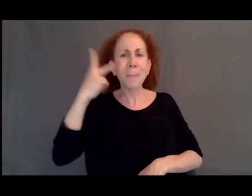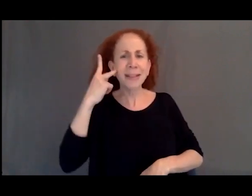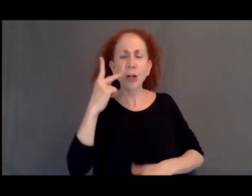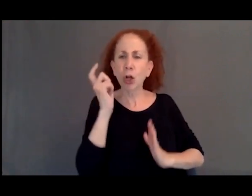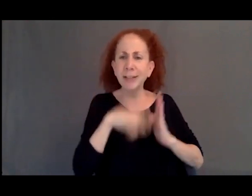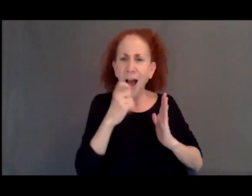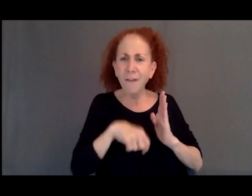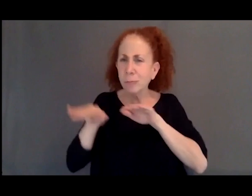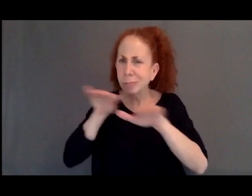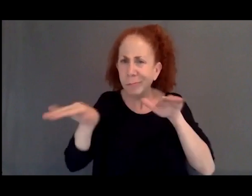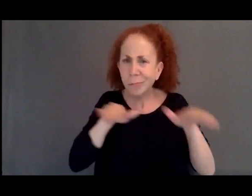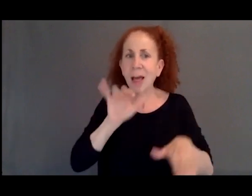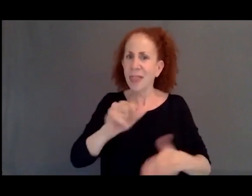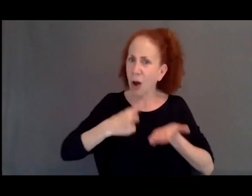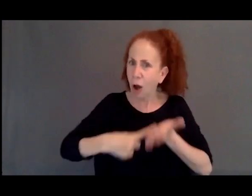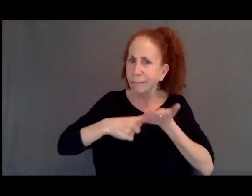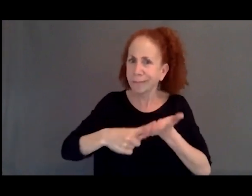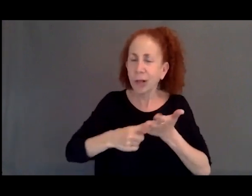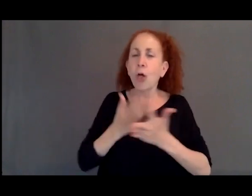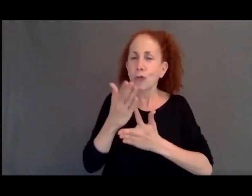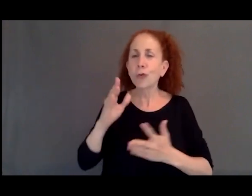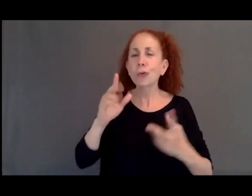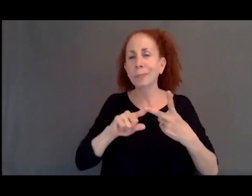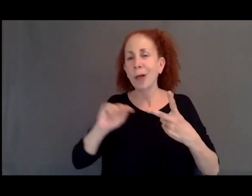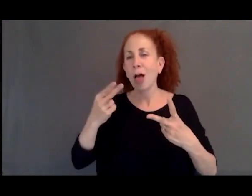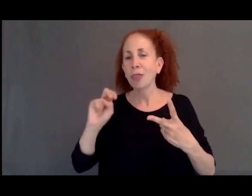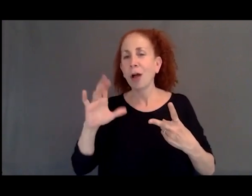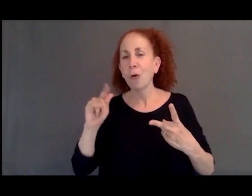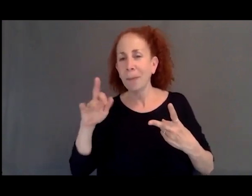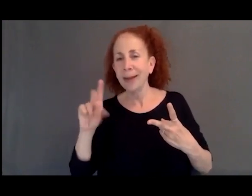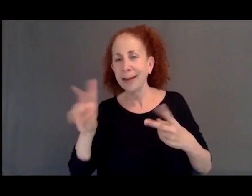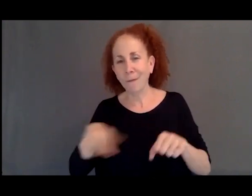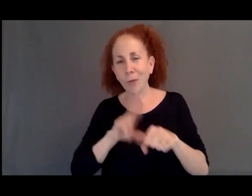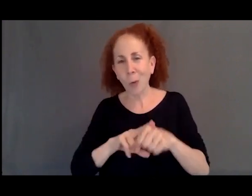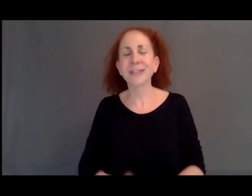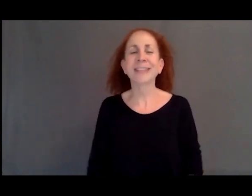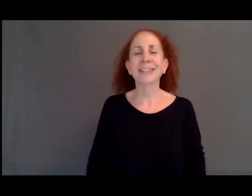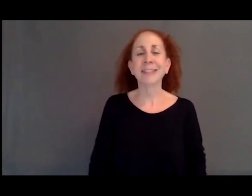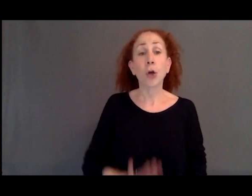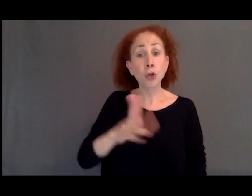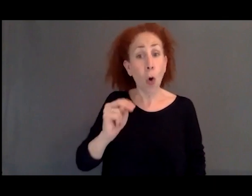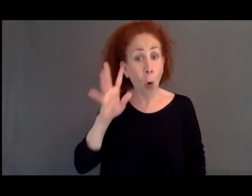And you've made that argument through The Committed, of course, and in your own fiction work,